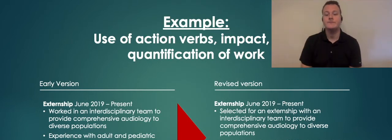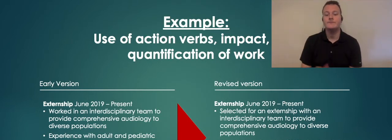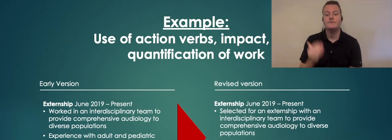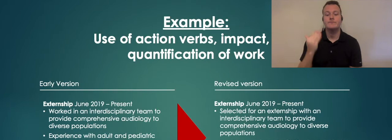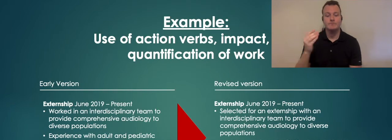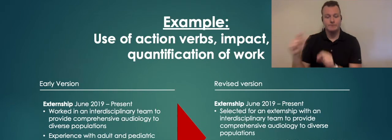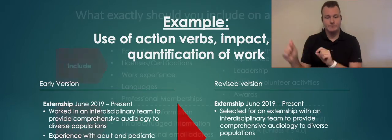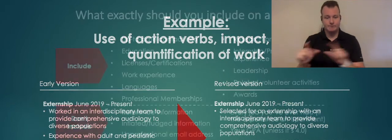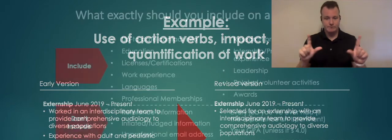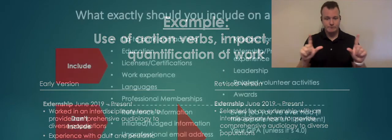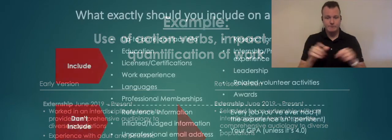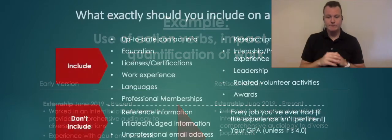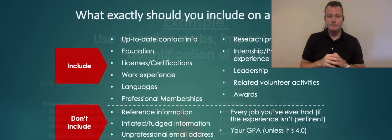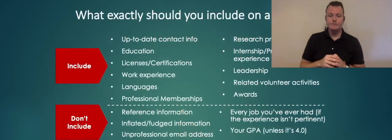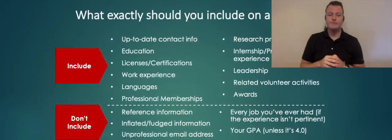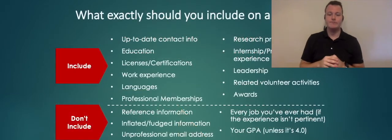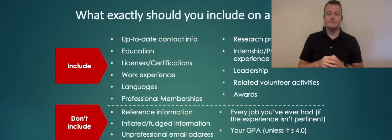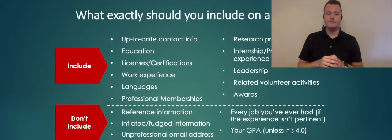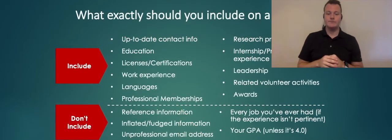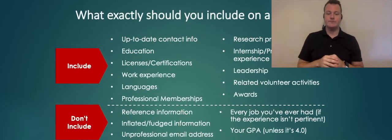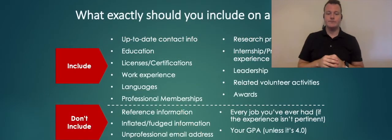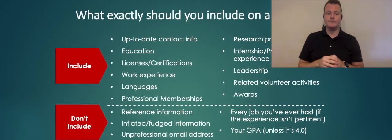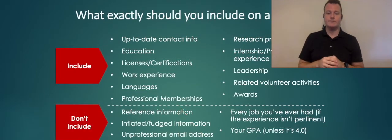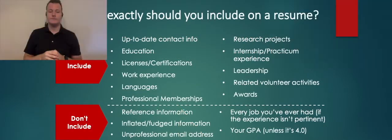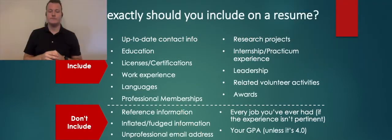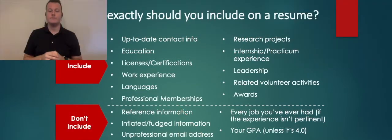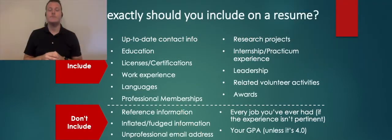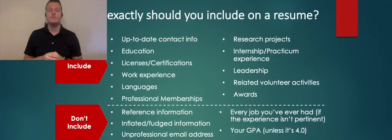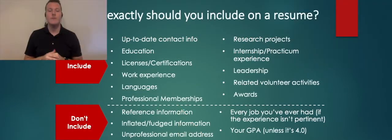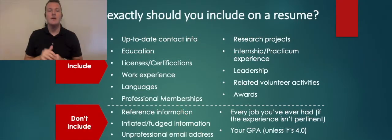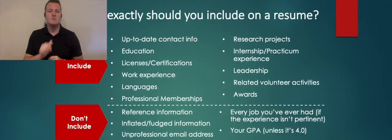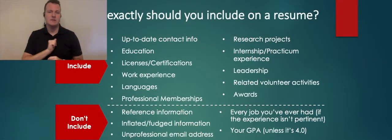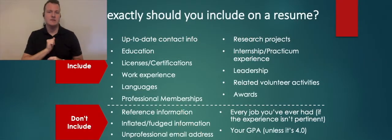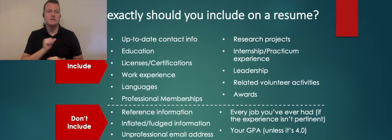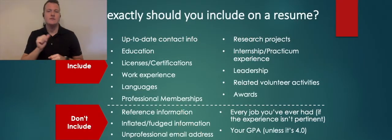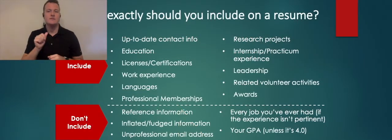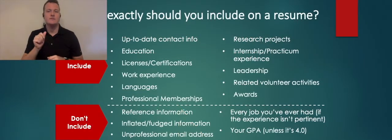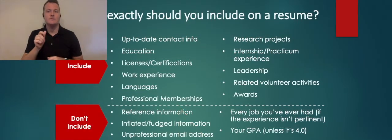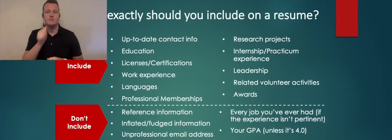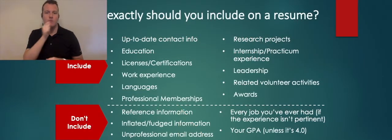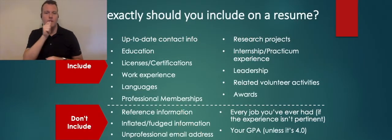to the next slide, I mentioned obviously as a private practice owner, I'm always